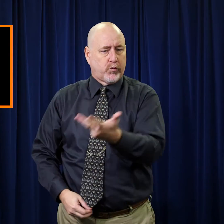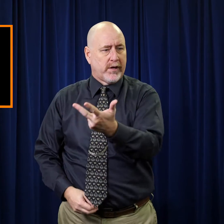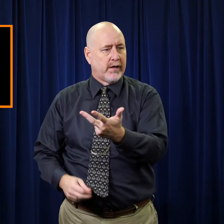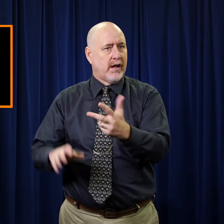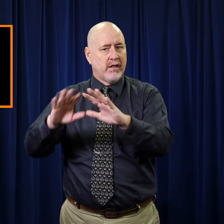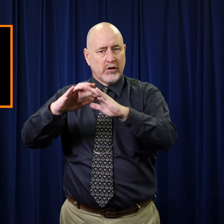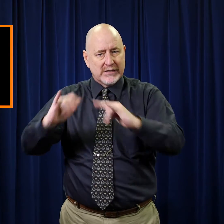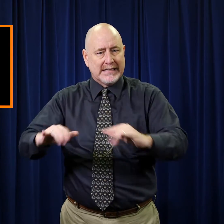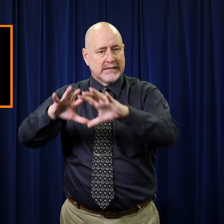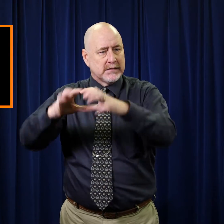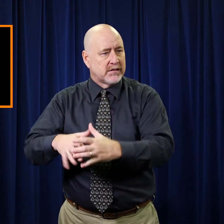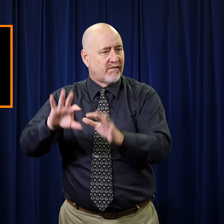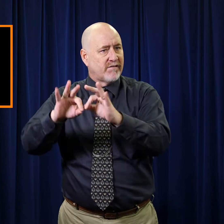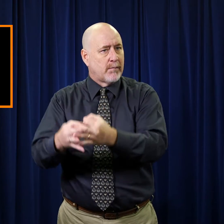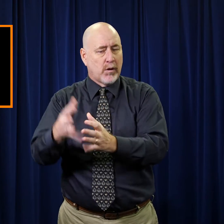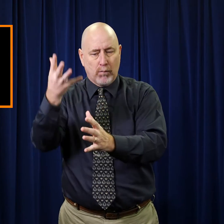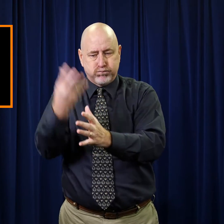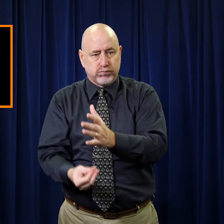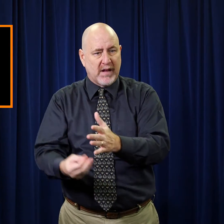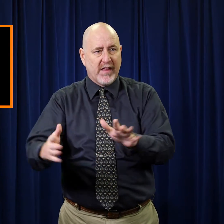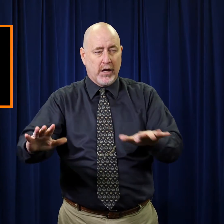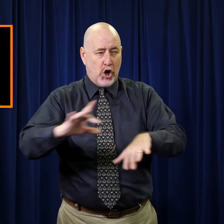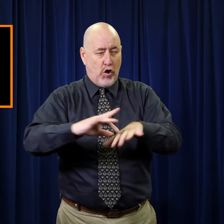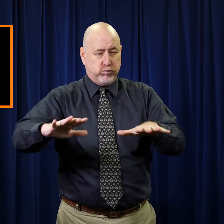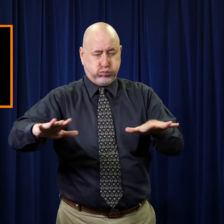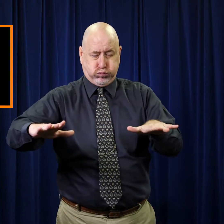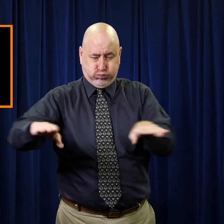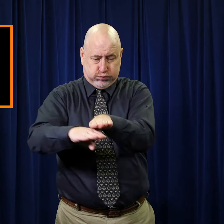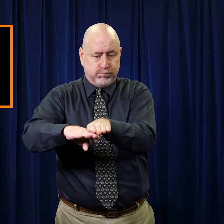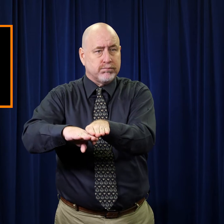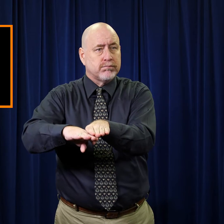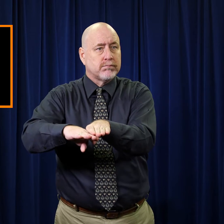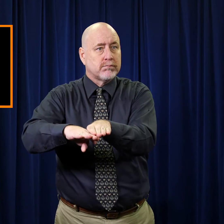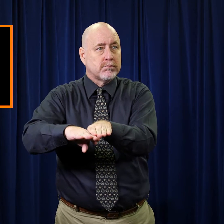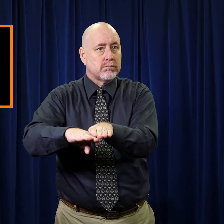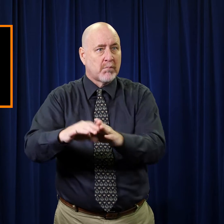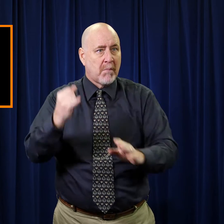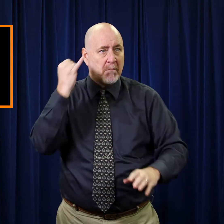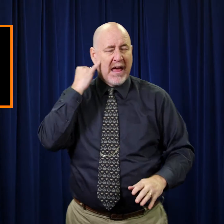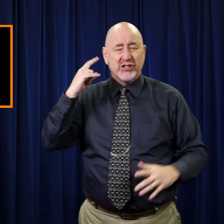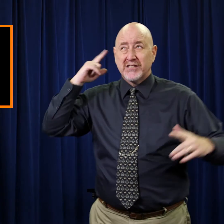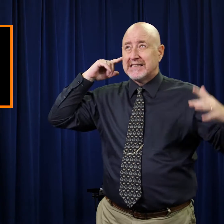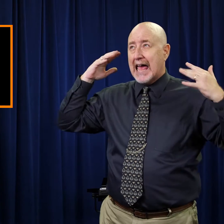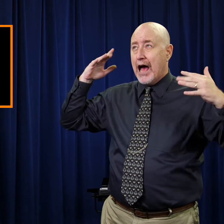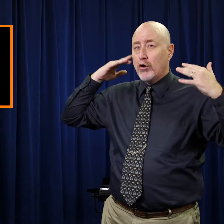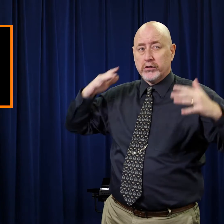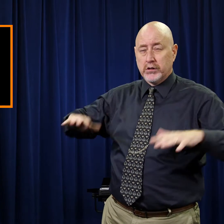and Abiram and that which pertains to them. And then closes back up and you could imagine how it must have